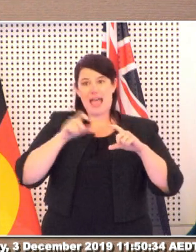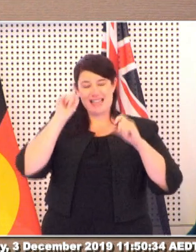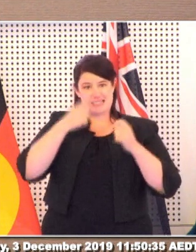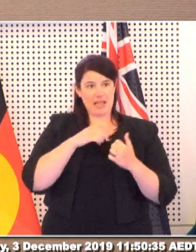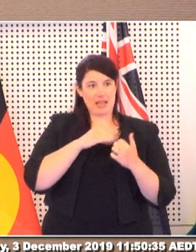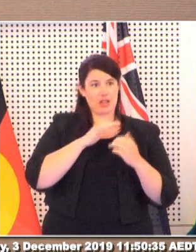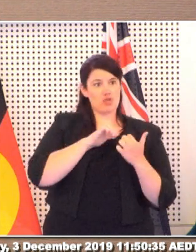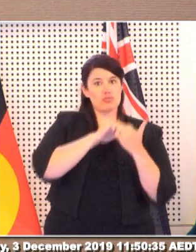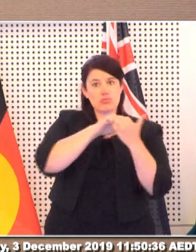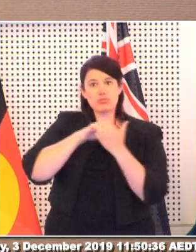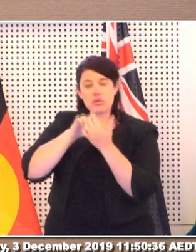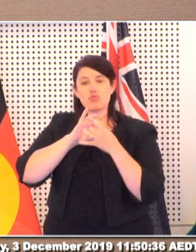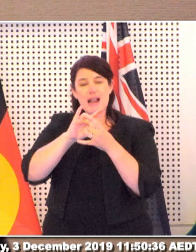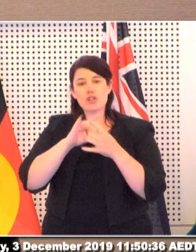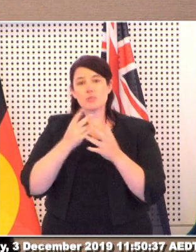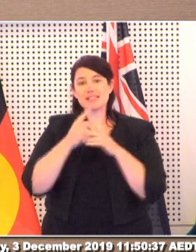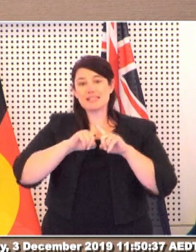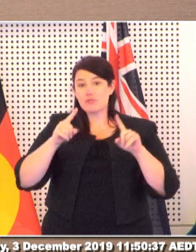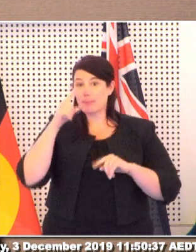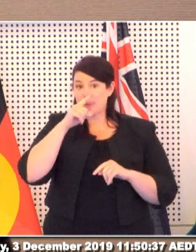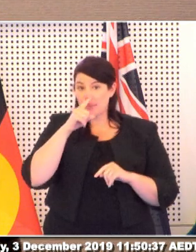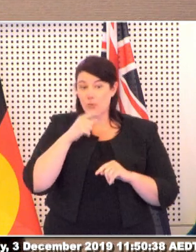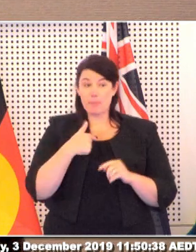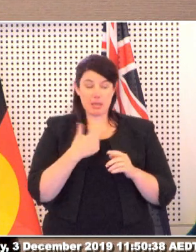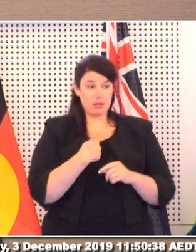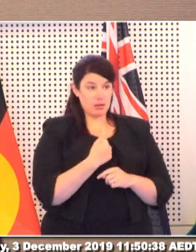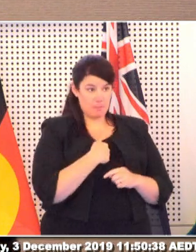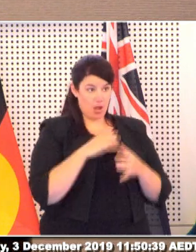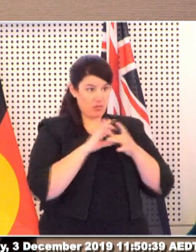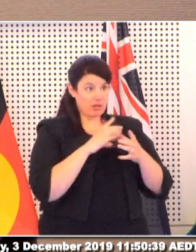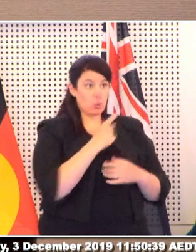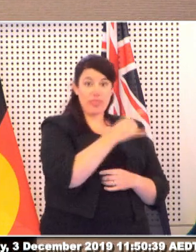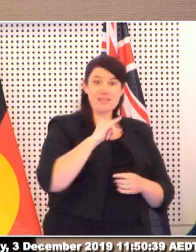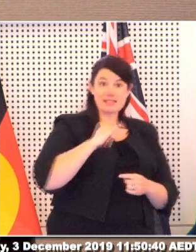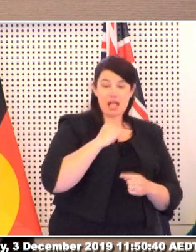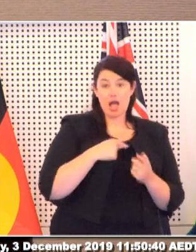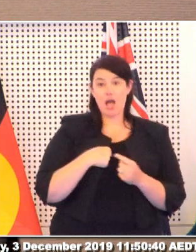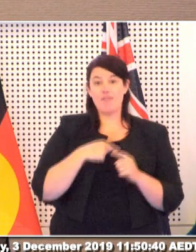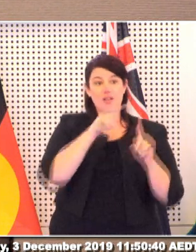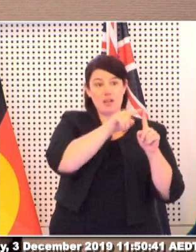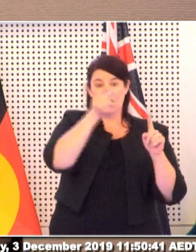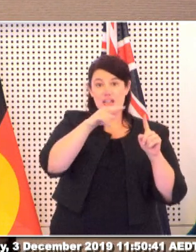relationships that are between staff, staff and families, managers,